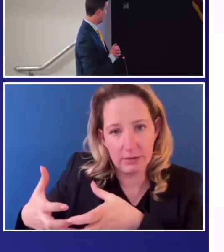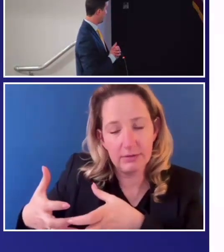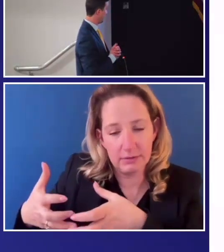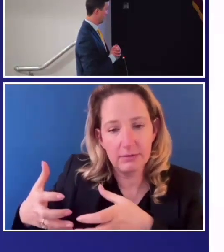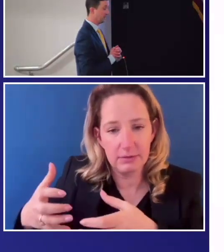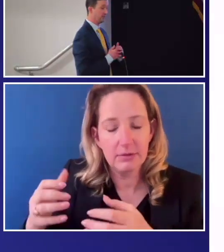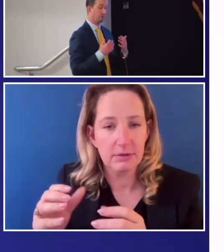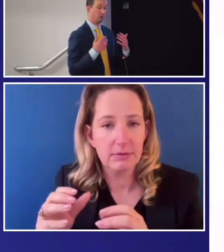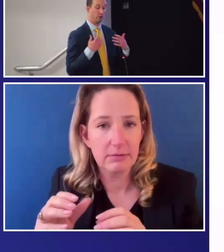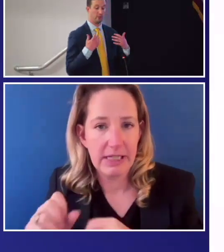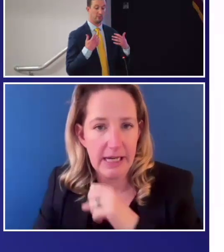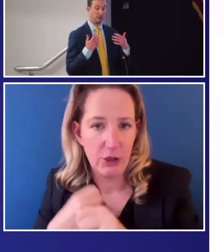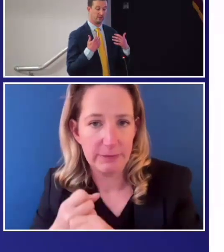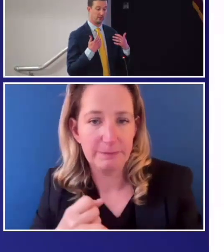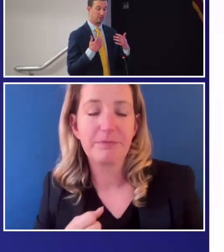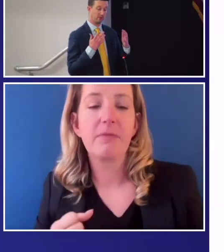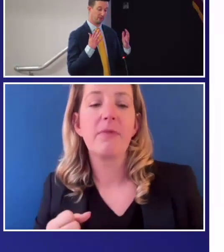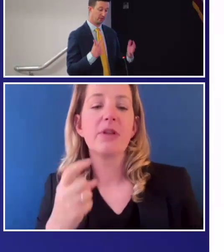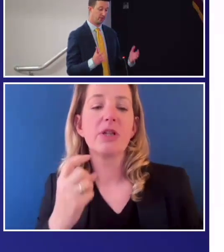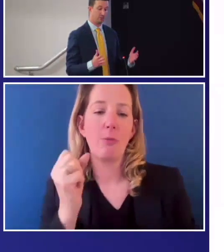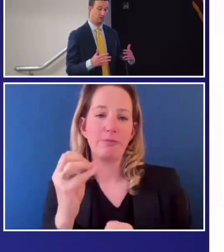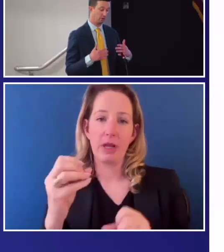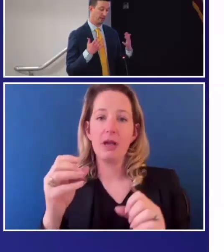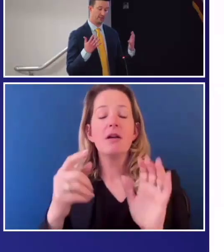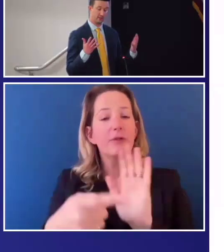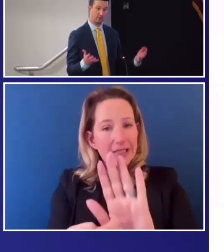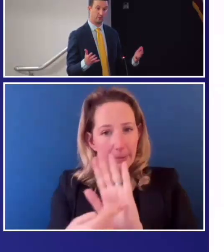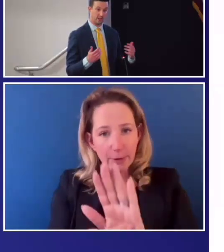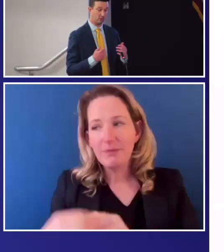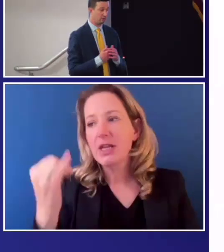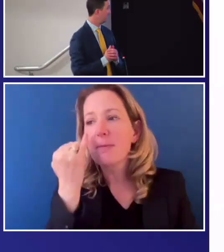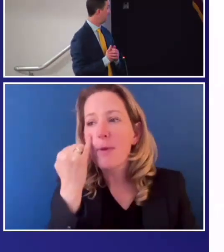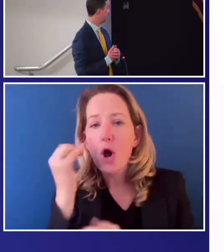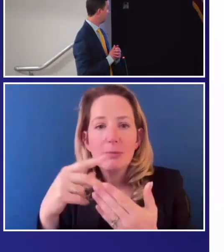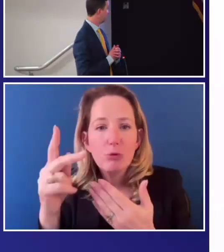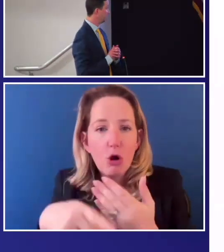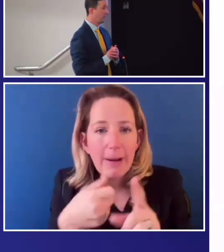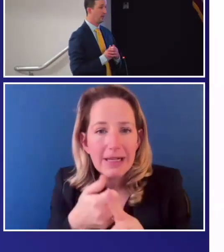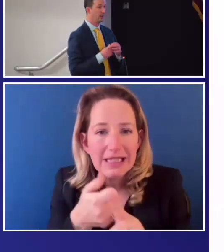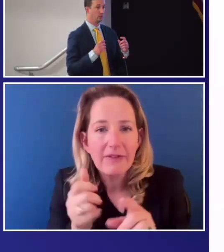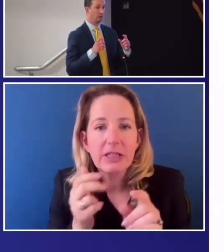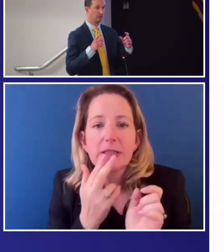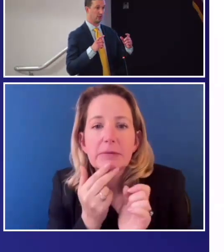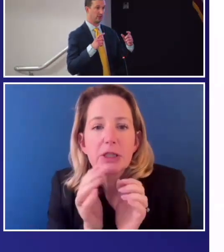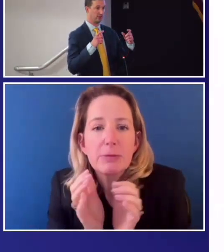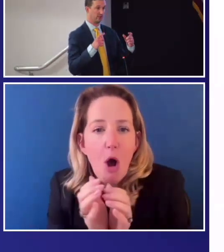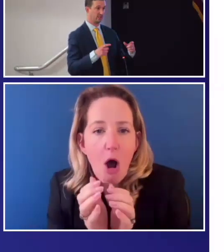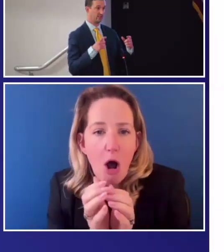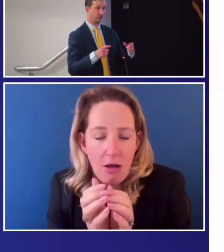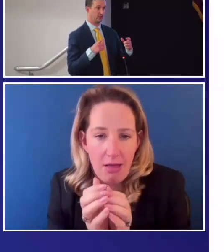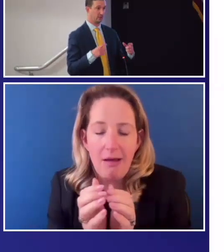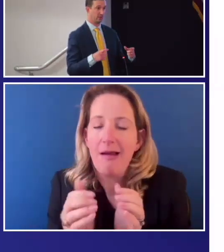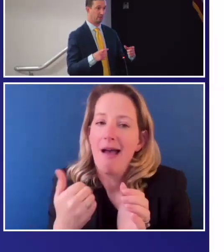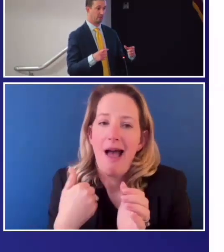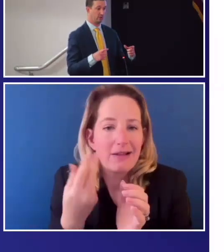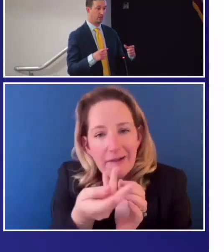clear terms, if a program, for example, is very small and only has a couple Title IV completers, you would start at the six-digit CIP level